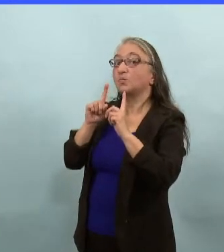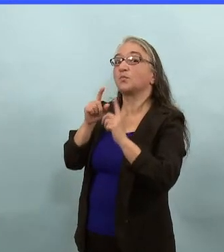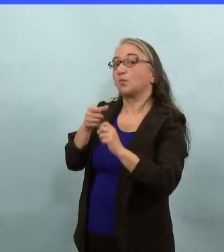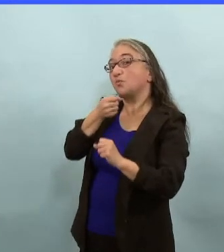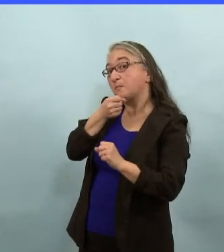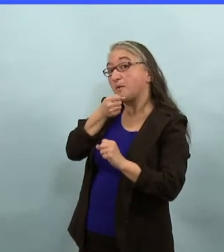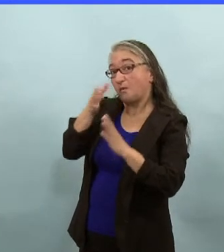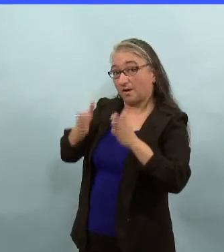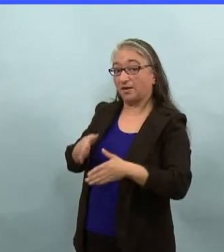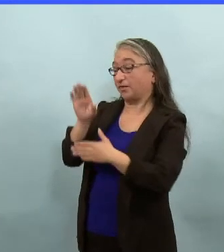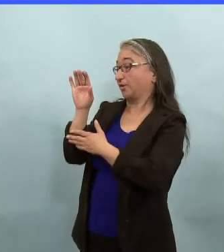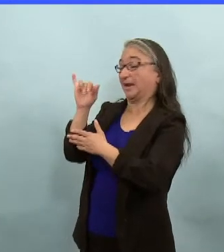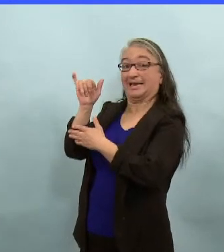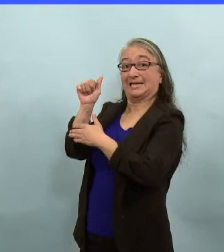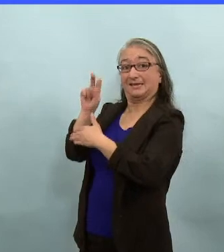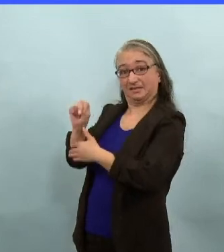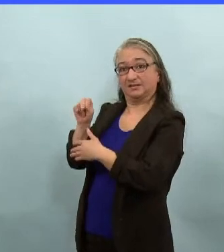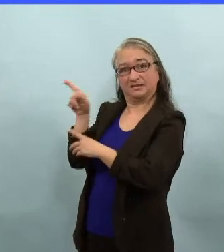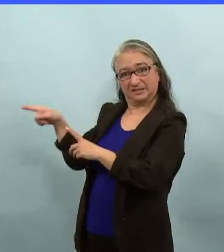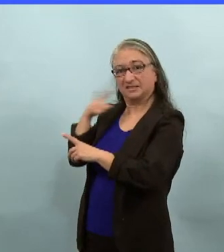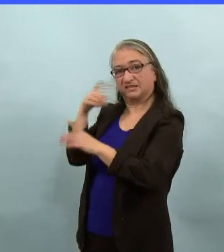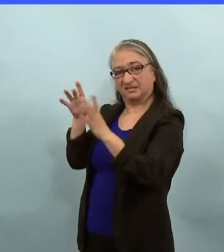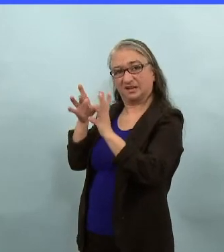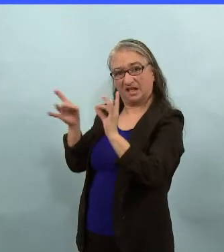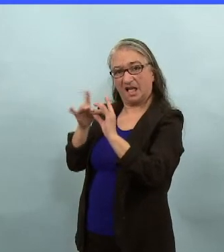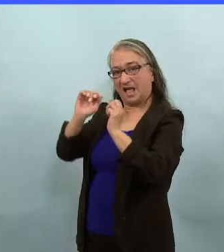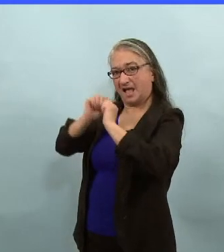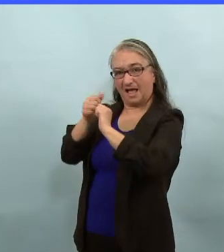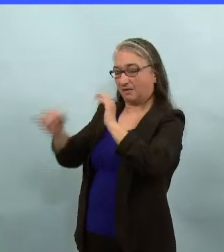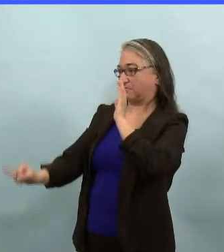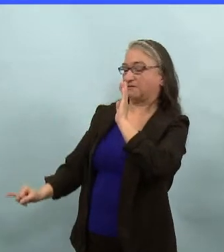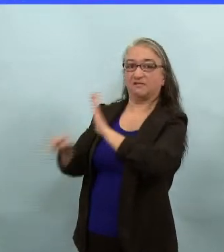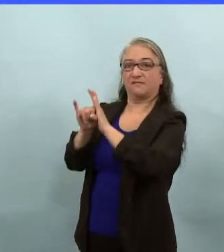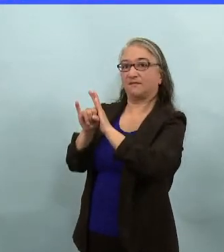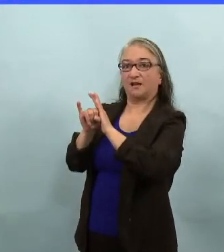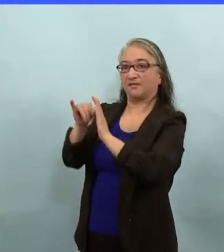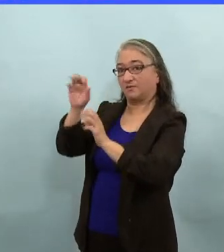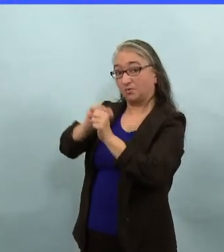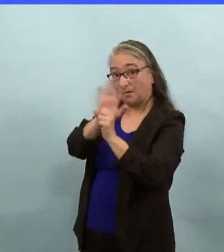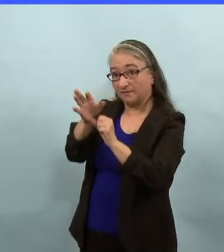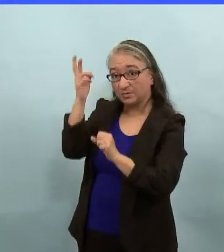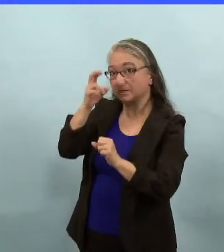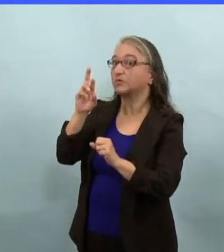you decide is that a covet patient or a non-covet patient so for example if someone comes in for